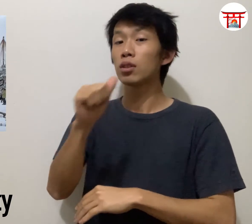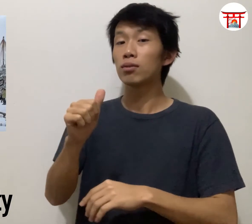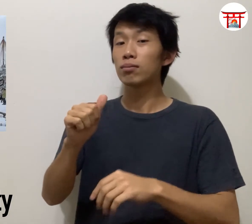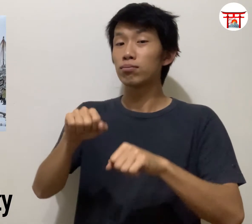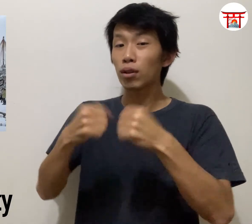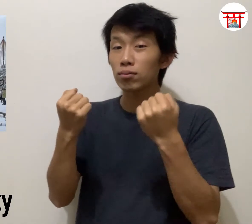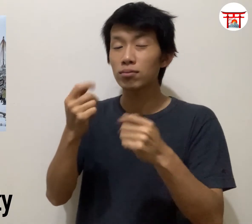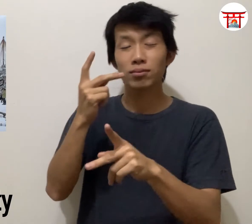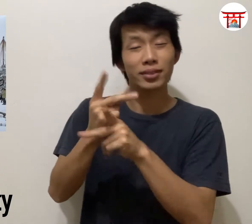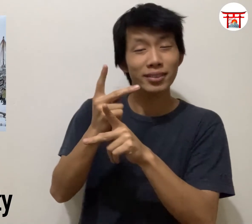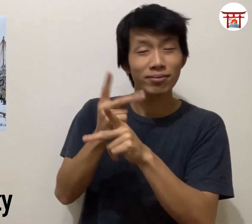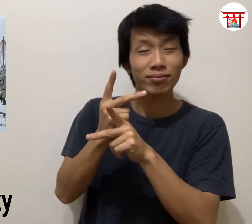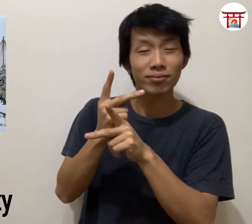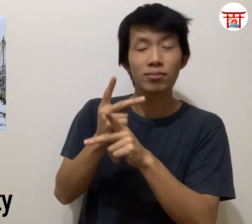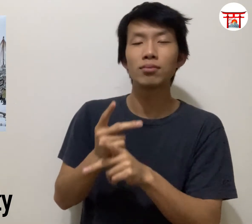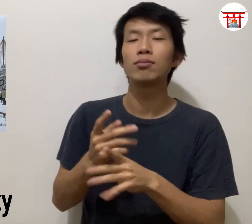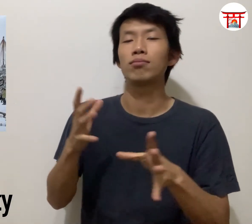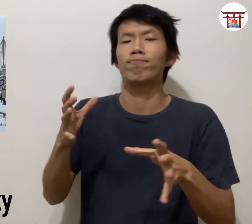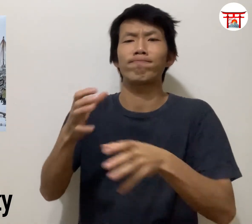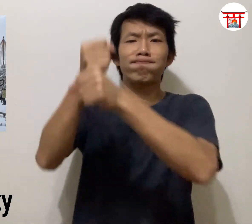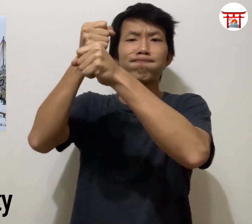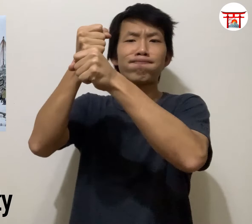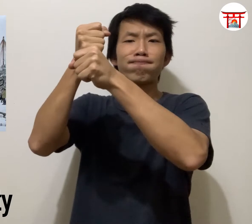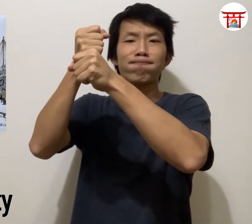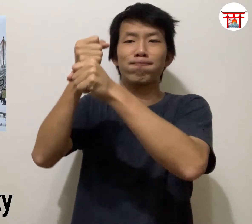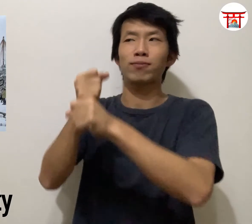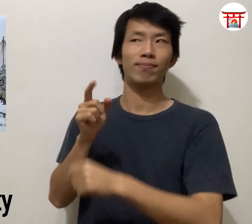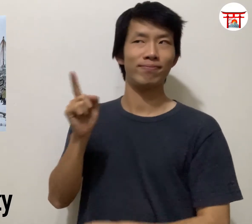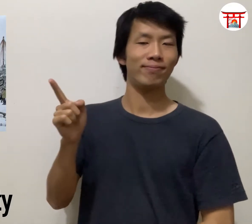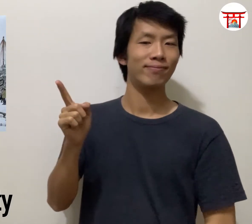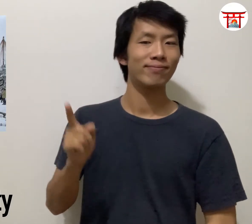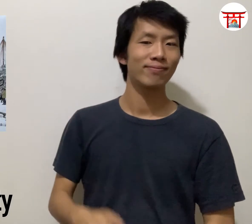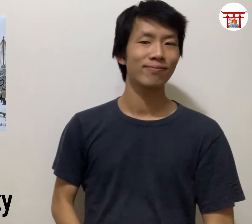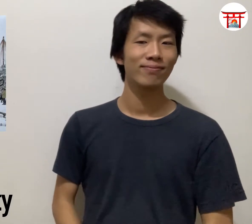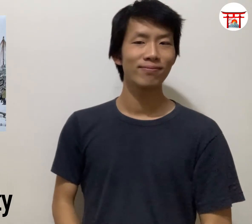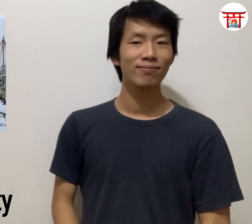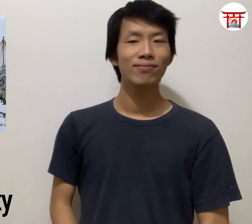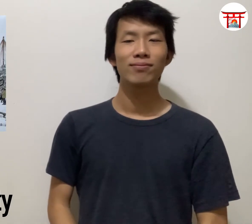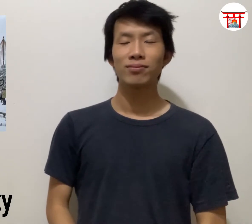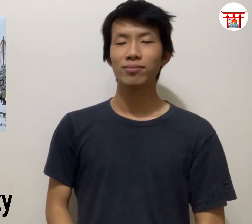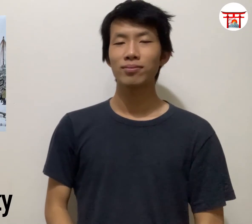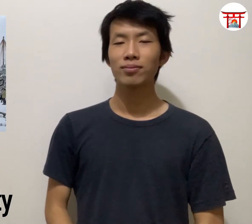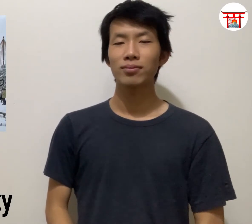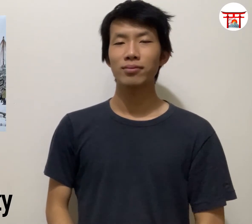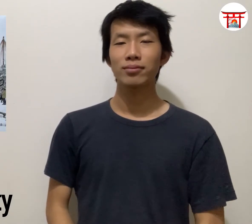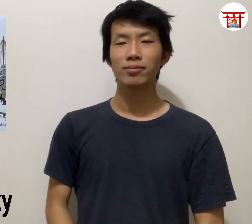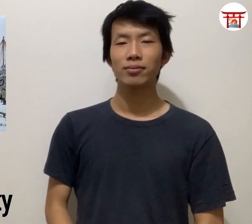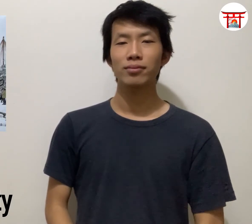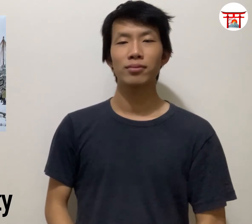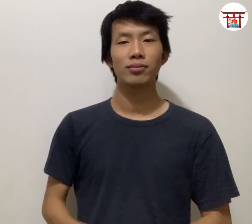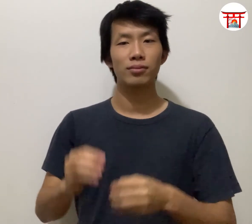So, to keep the trees intact, they are tied up.